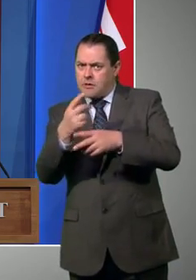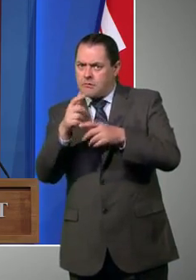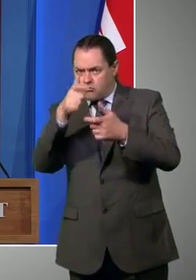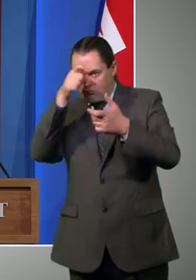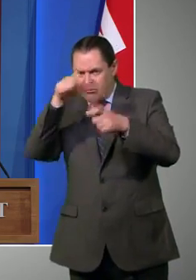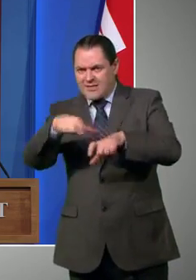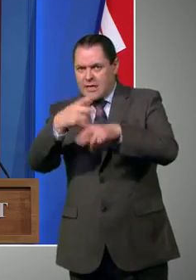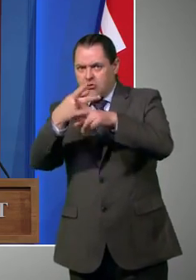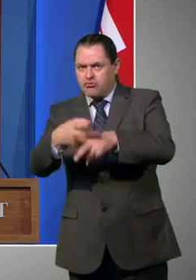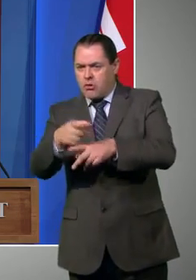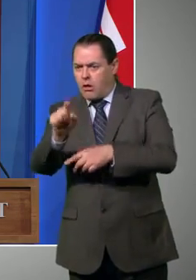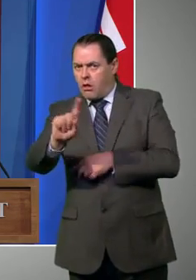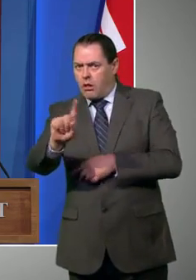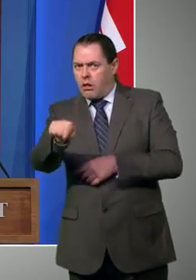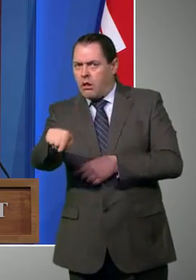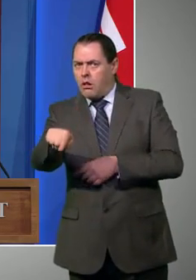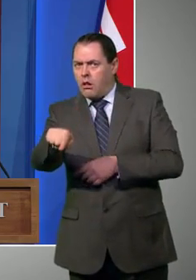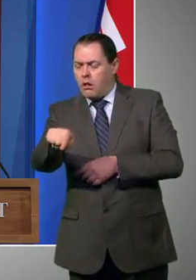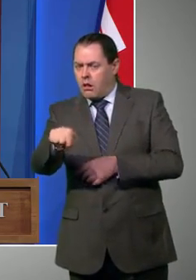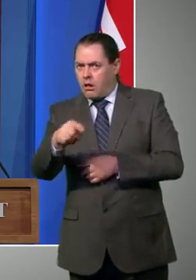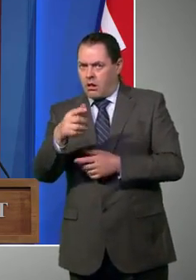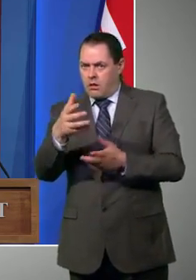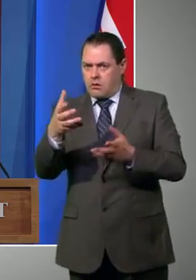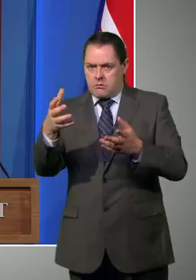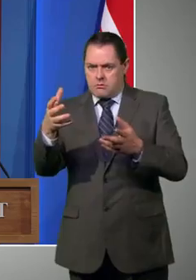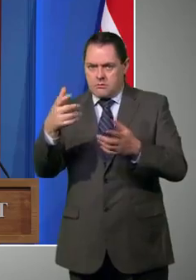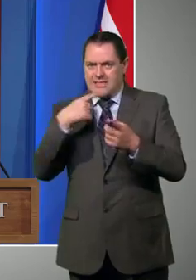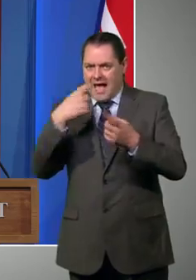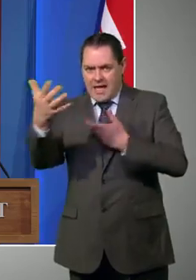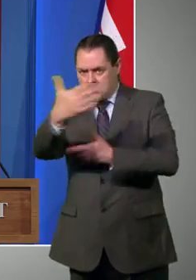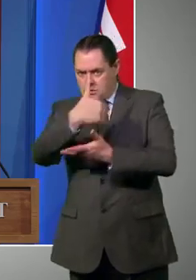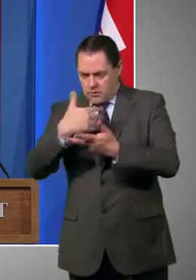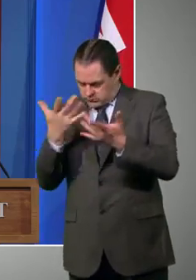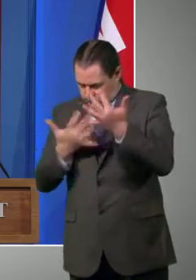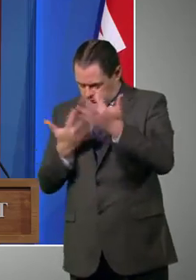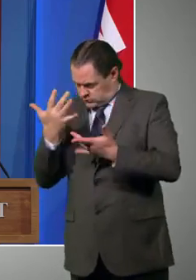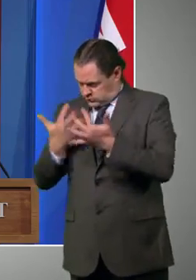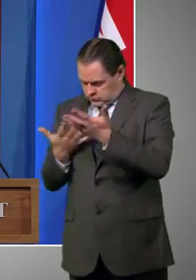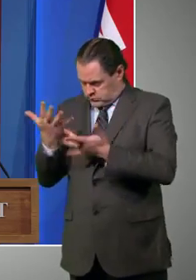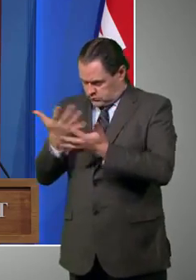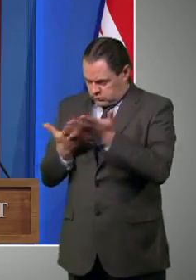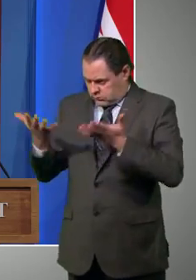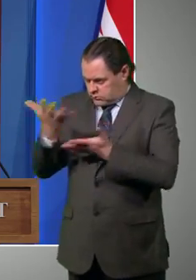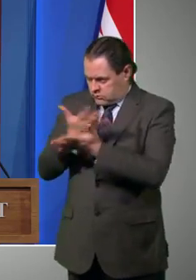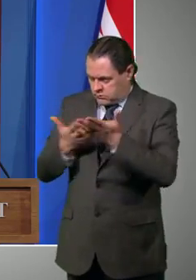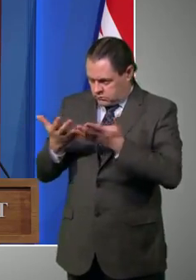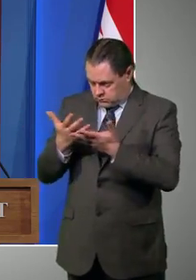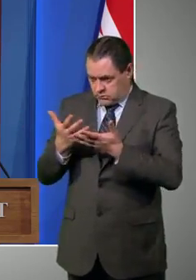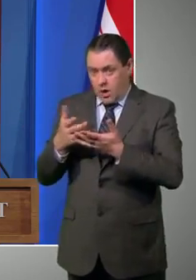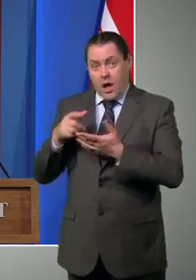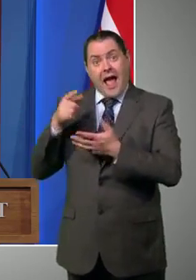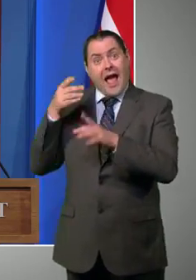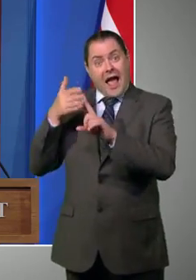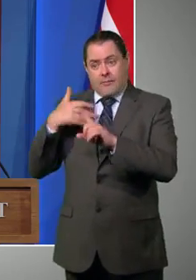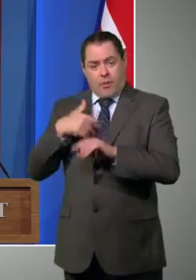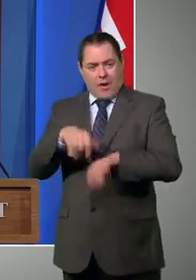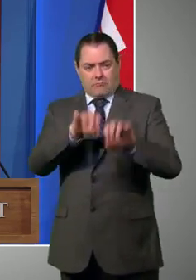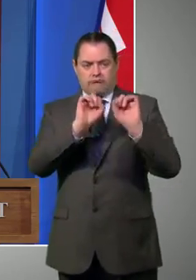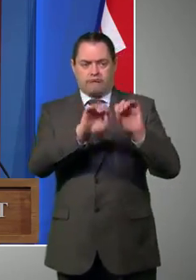it was set up in a way to be able to feedback directly. to the adult Social care policy